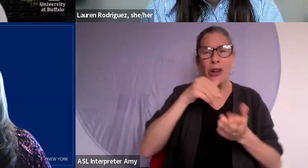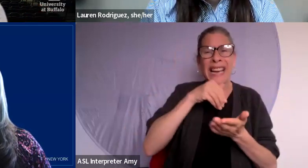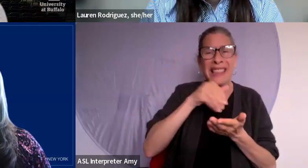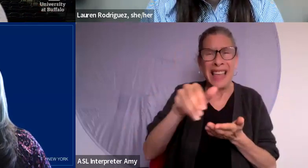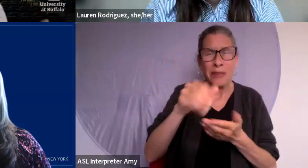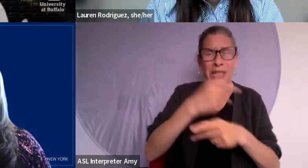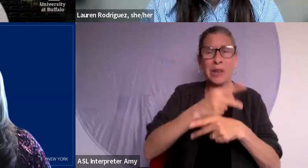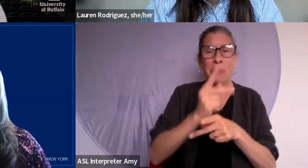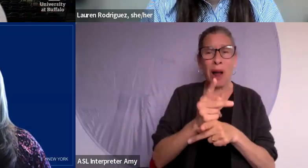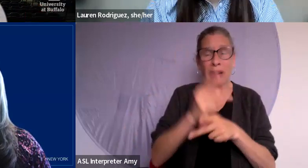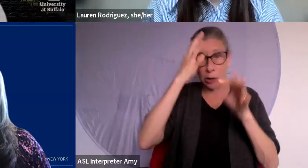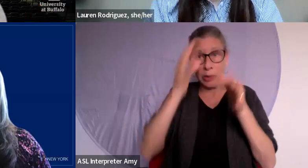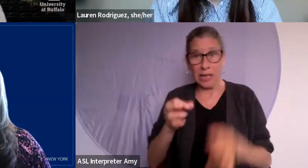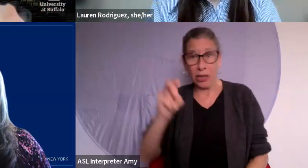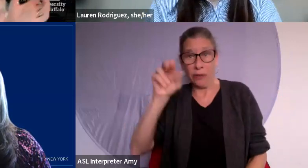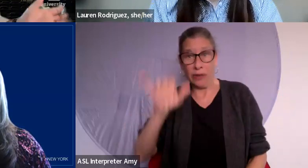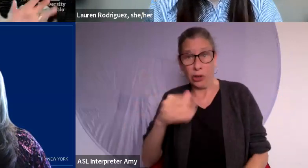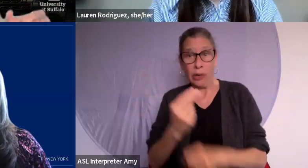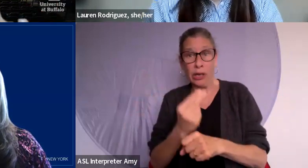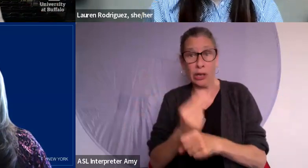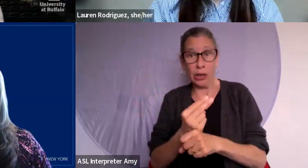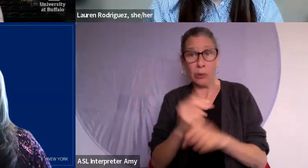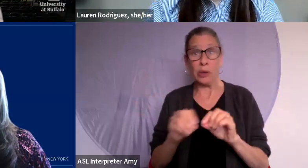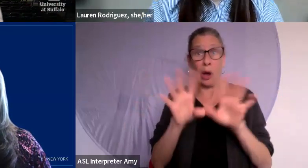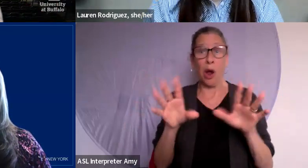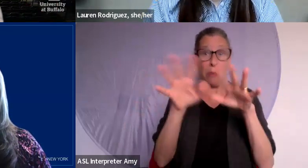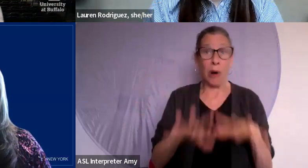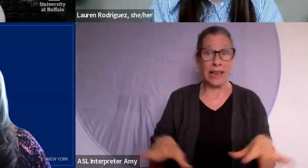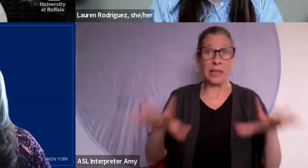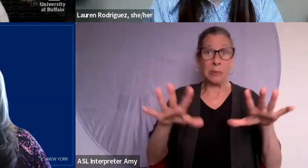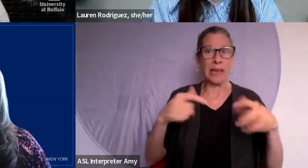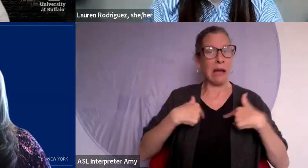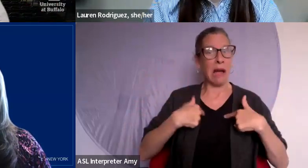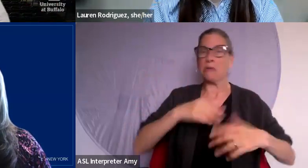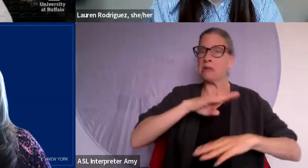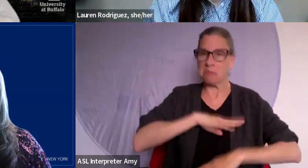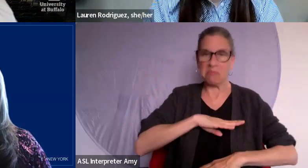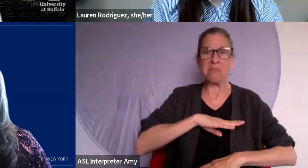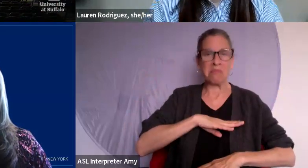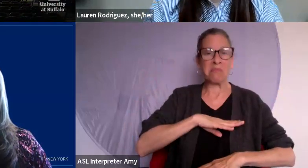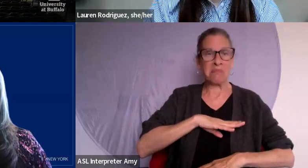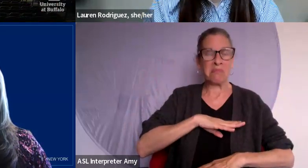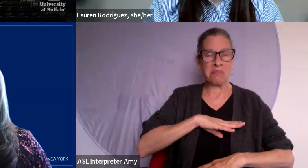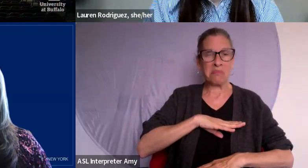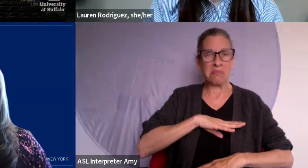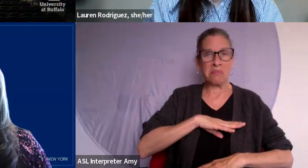Brightspace as our LMS. You know, as an accessibility advocate, I was very happy with that decision. So much of the